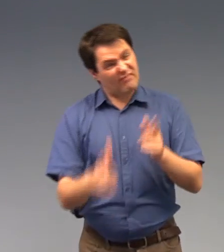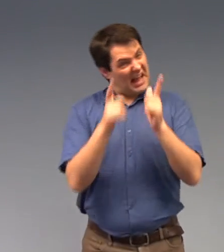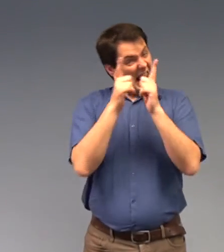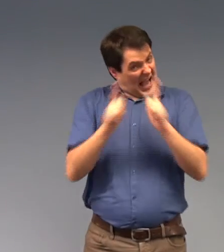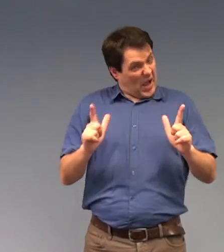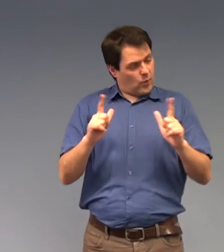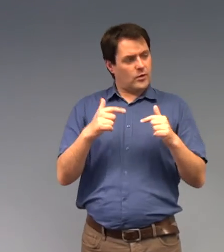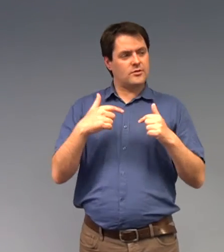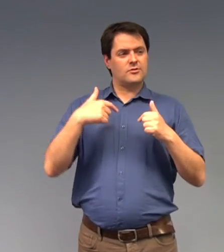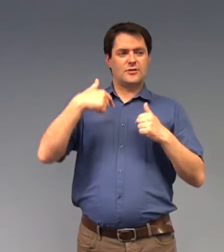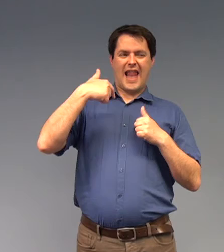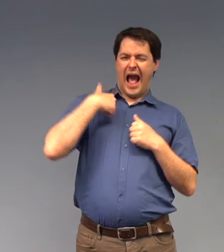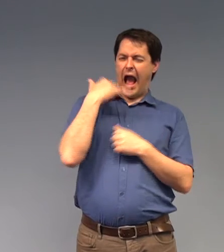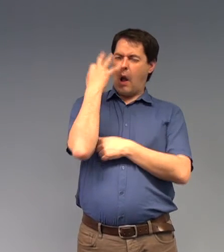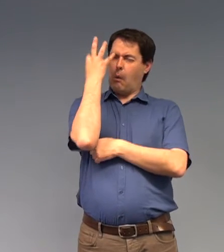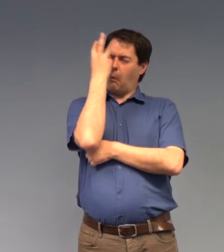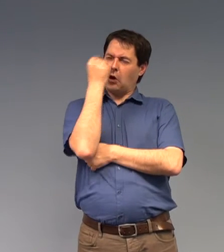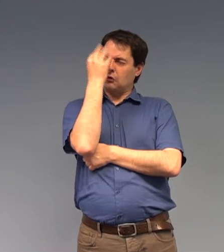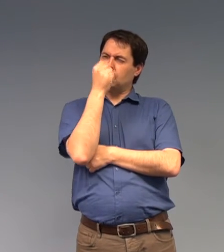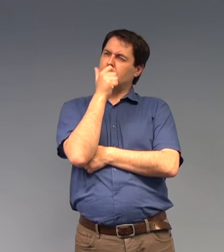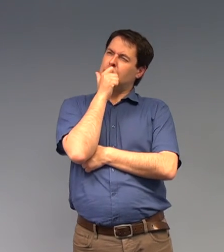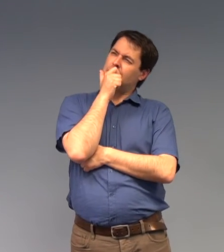rather than a translator decision.